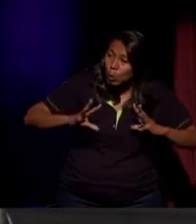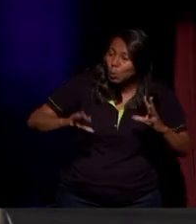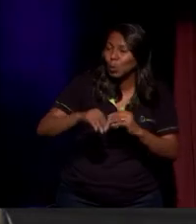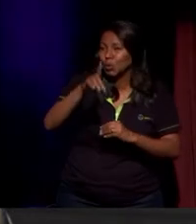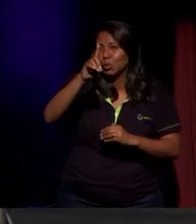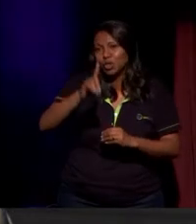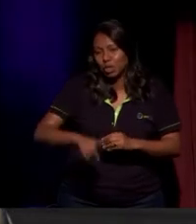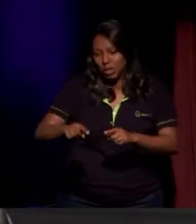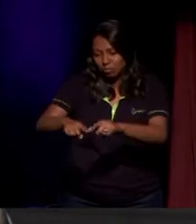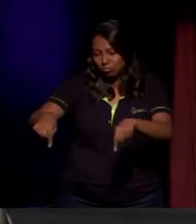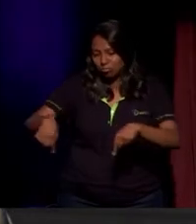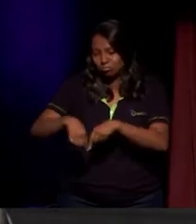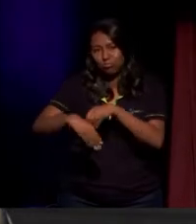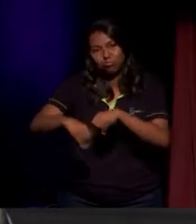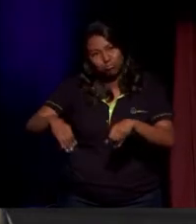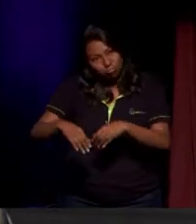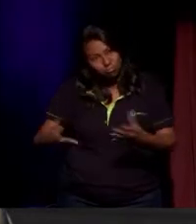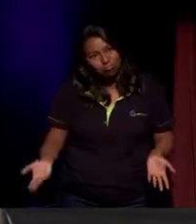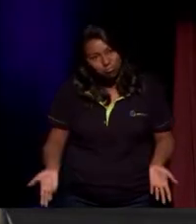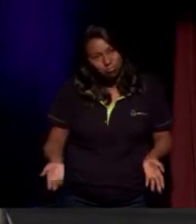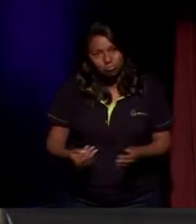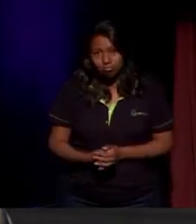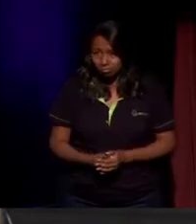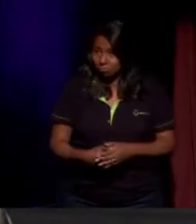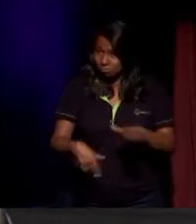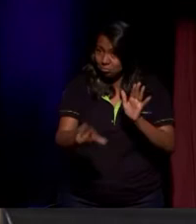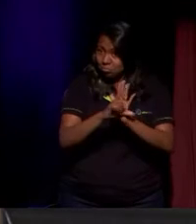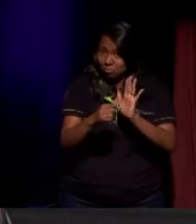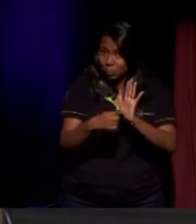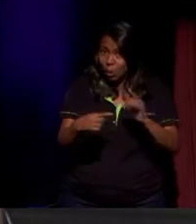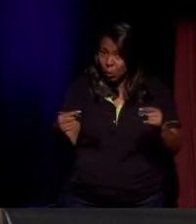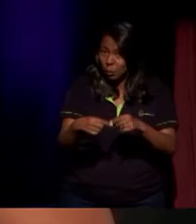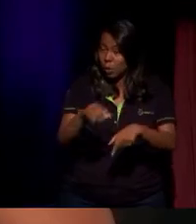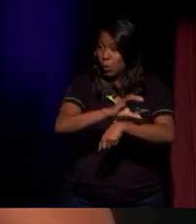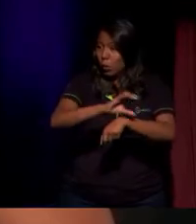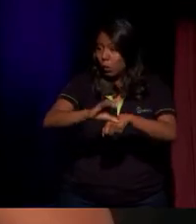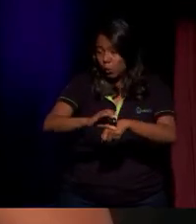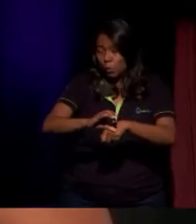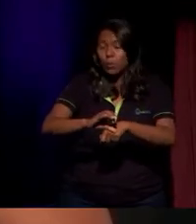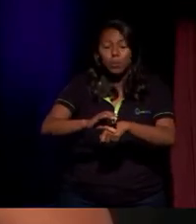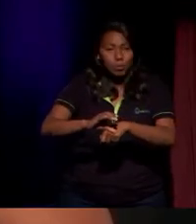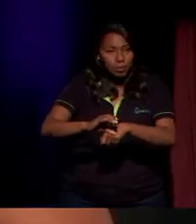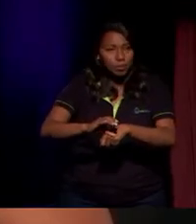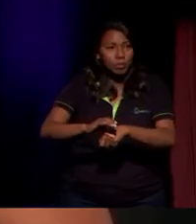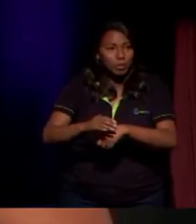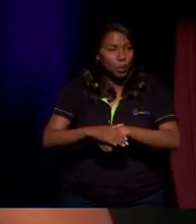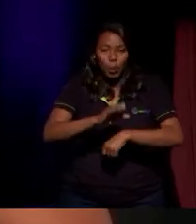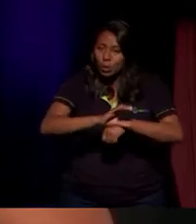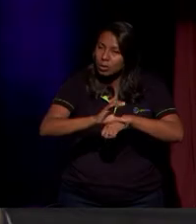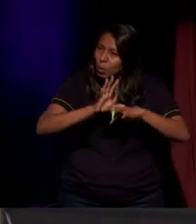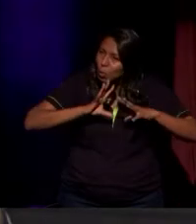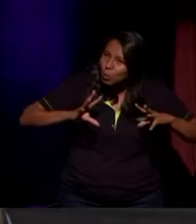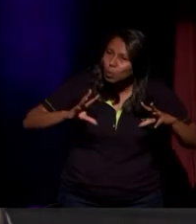to a piece of land according to the law, and is constitutional. All the constitutions so far, because we're already going